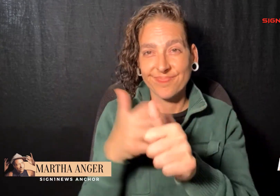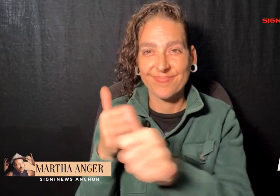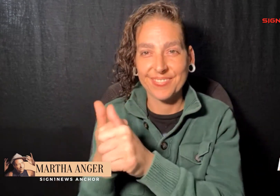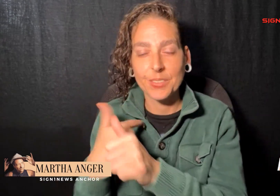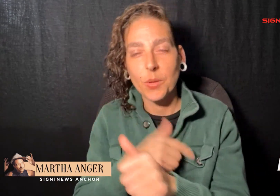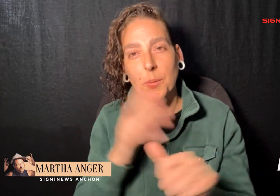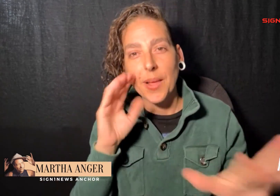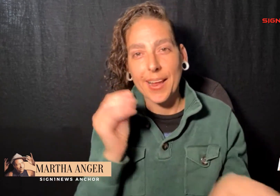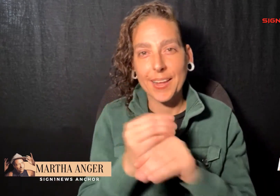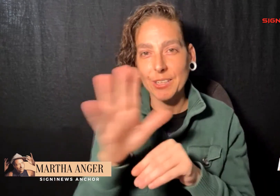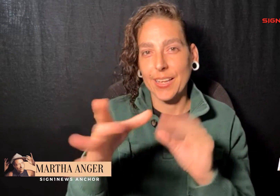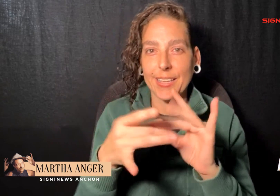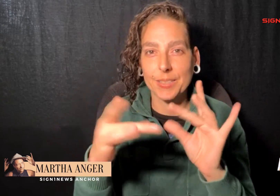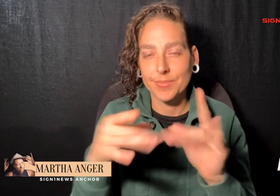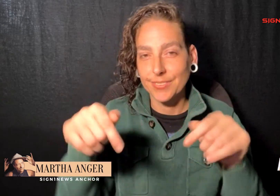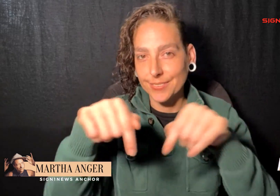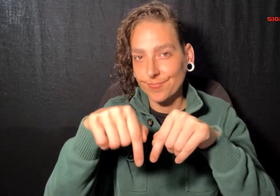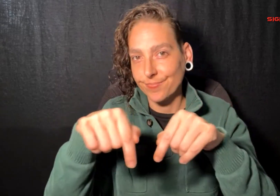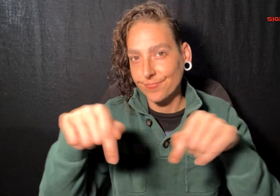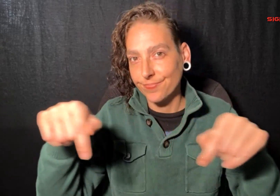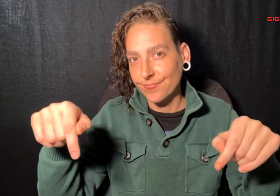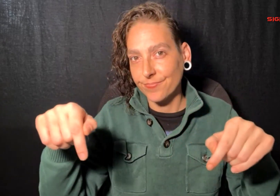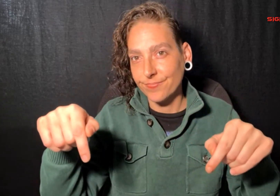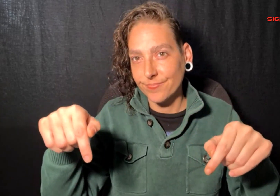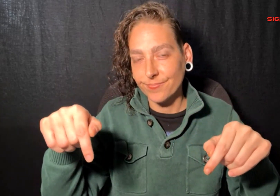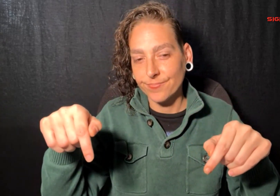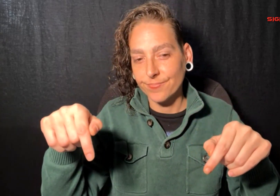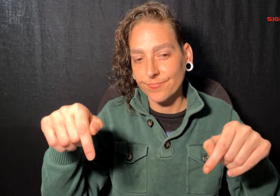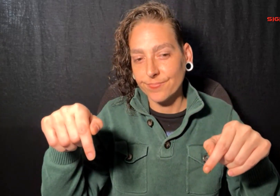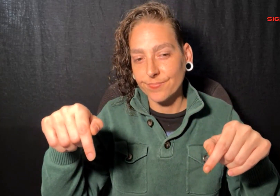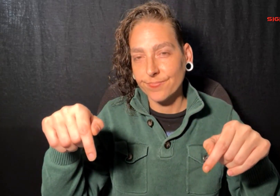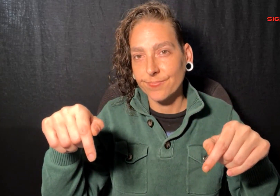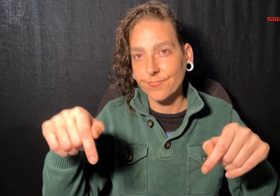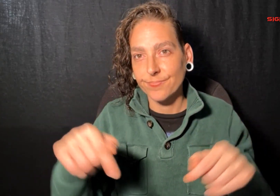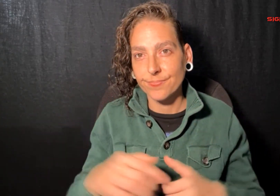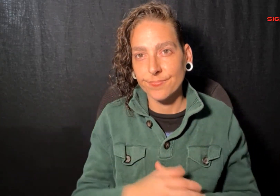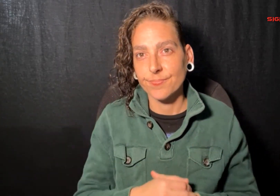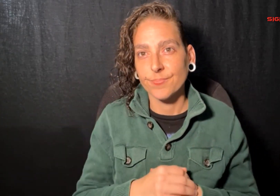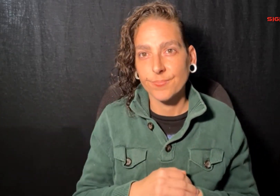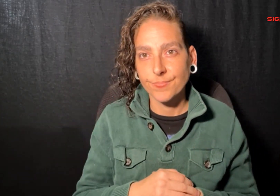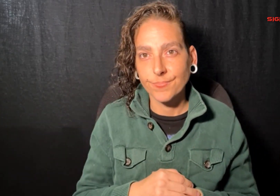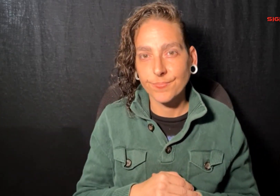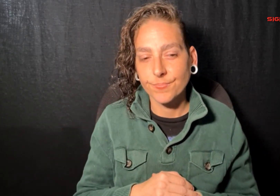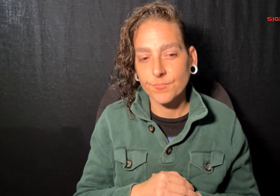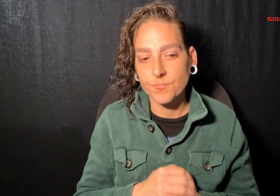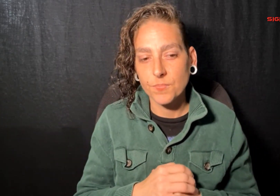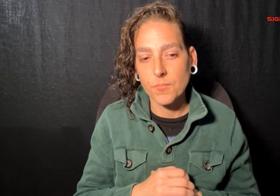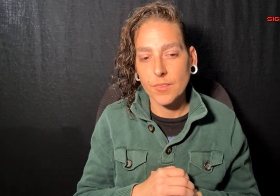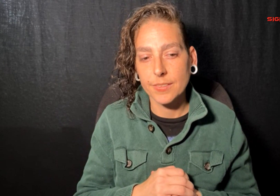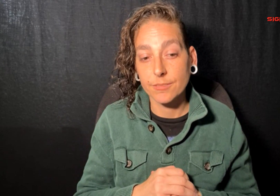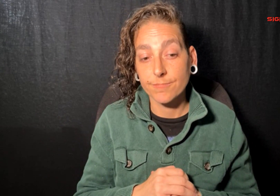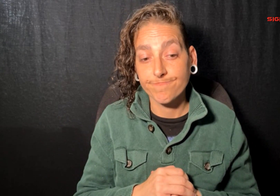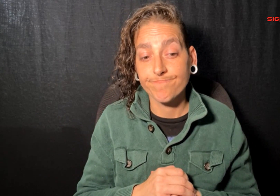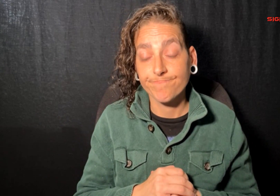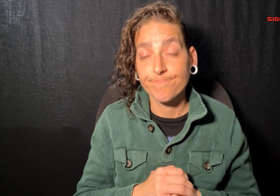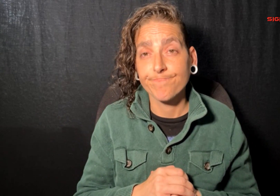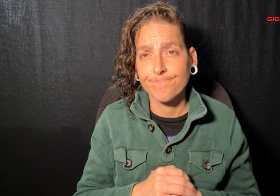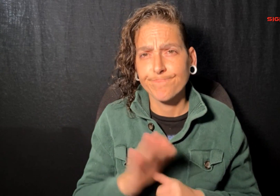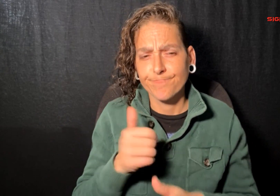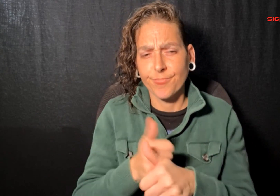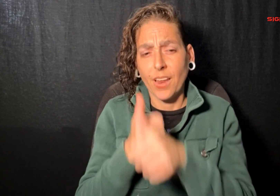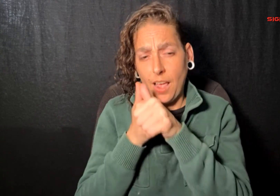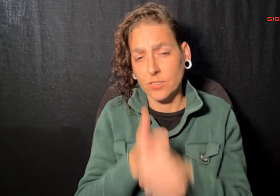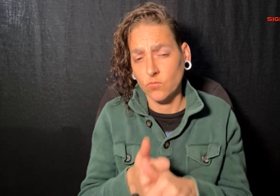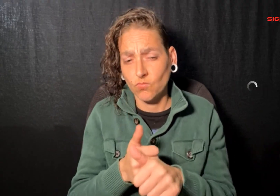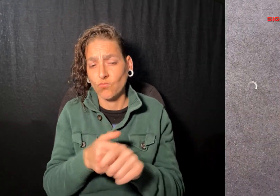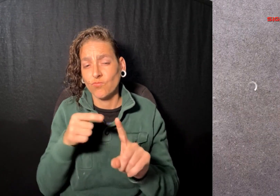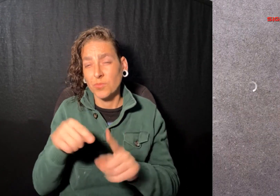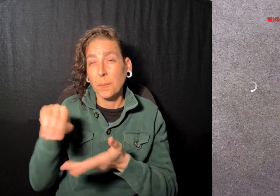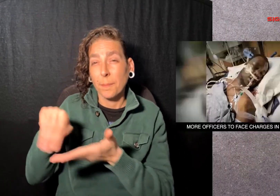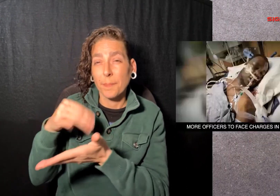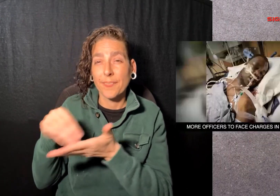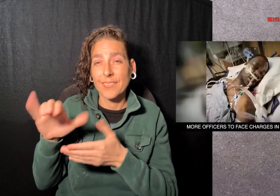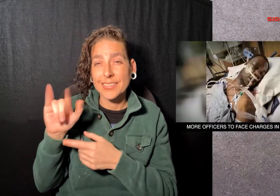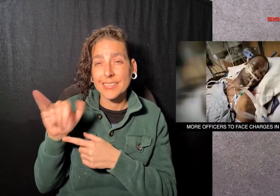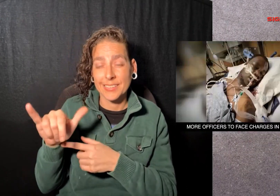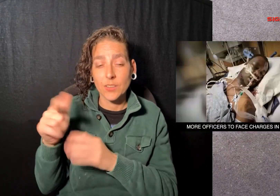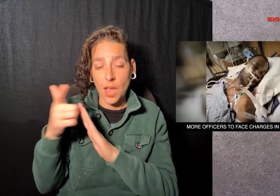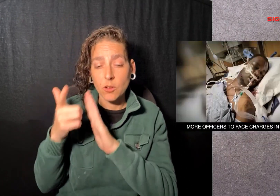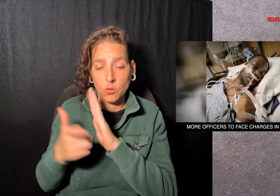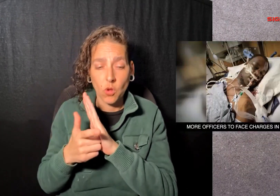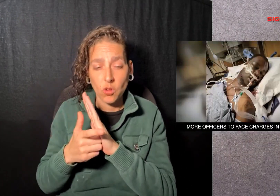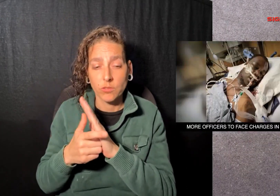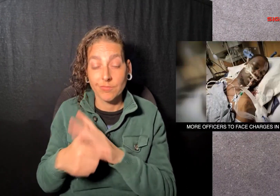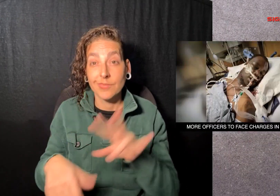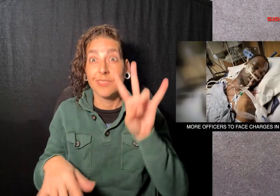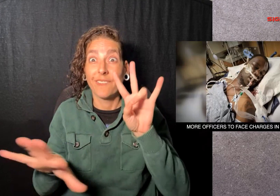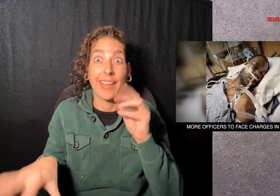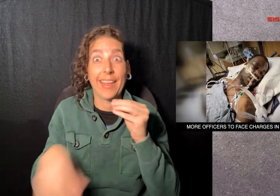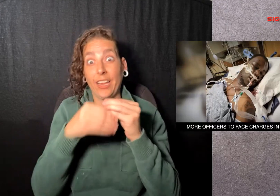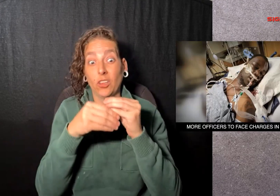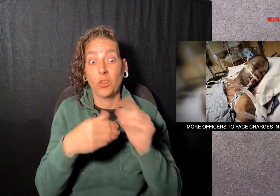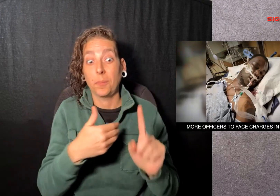may add it at the bottom of the screen according to Memphis's city attorney seven